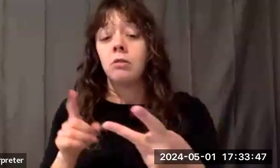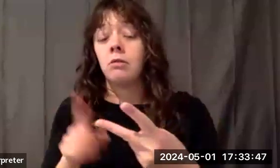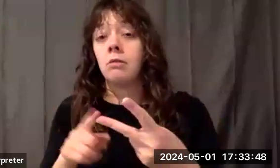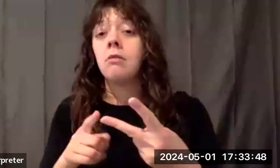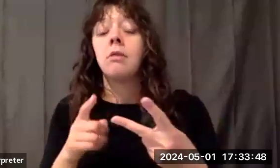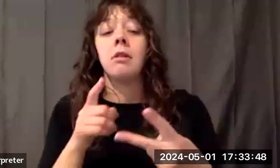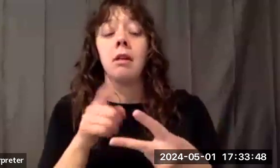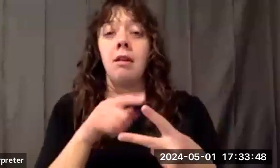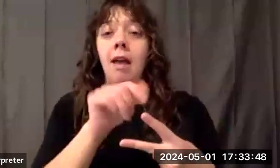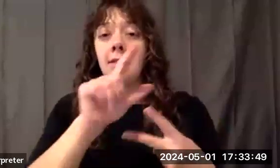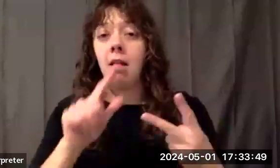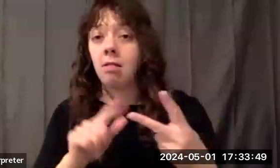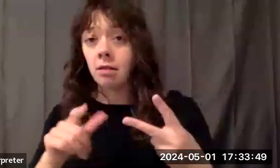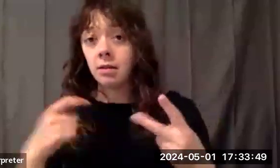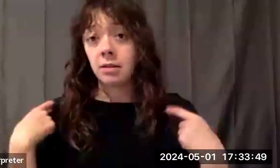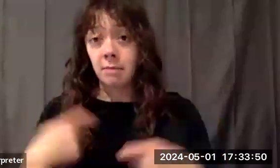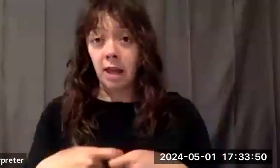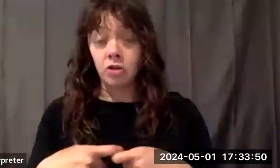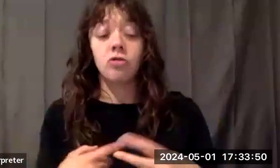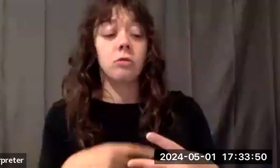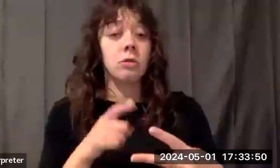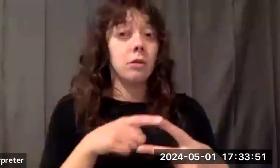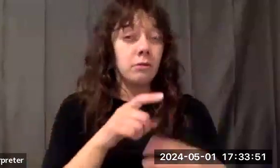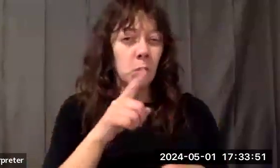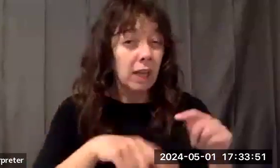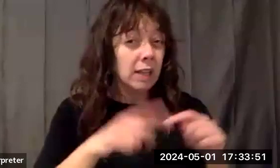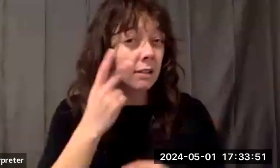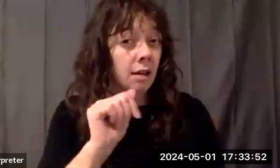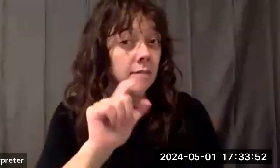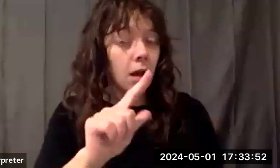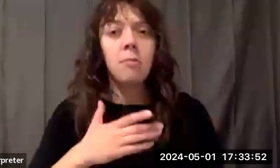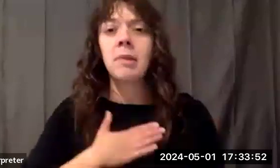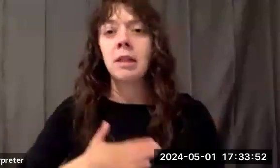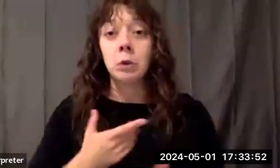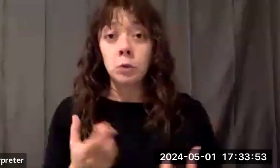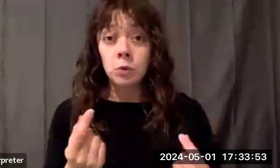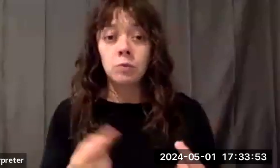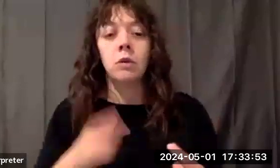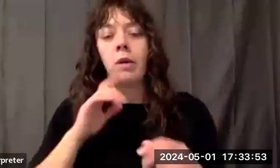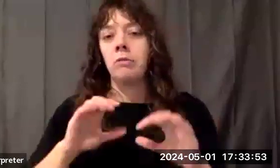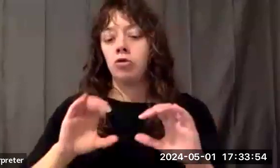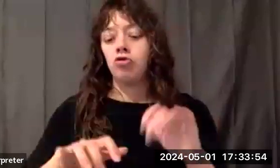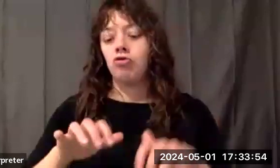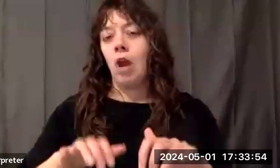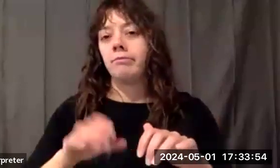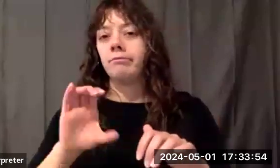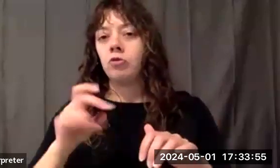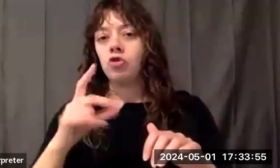If you cannot see the A SL interpreters, please put that in the chat and one of our team will enable that. If you would like to switch your audio